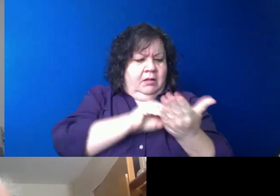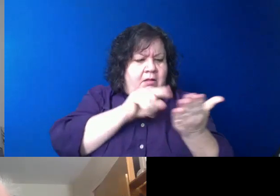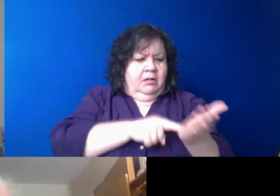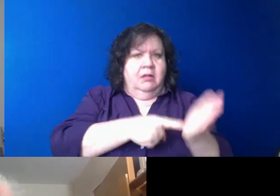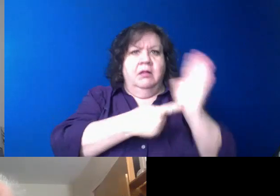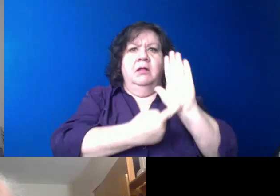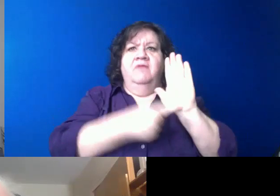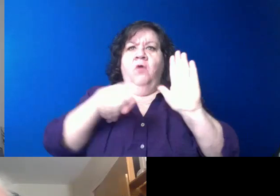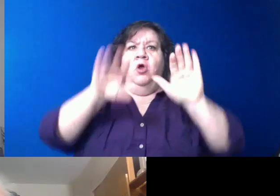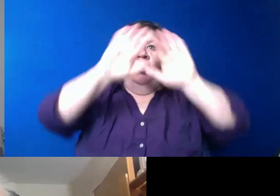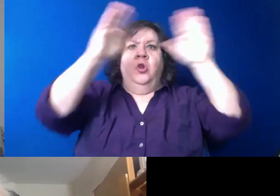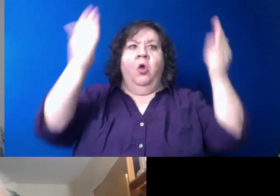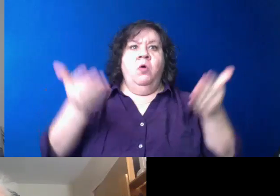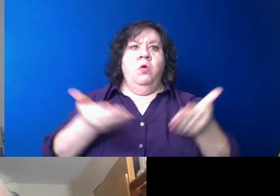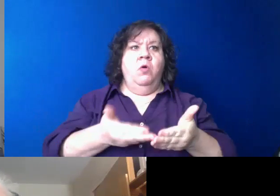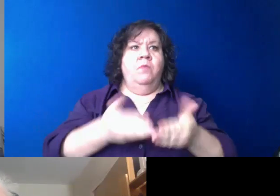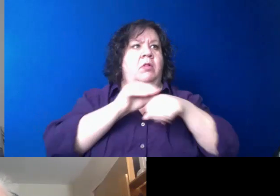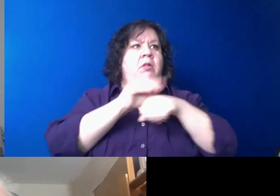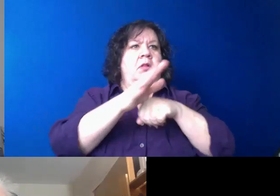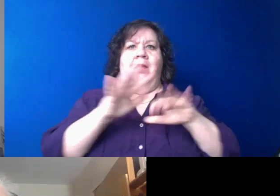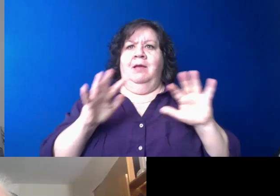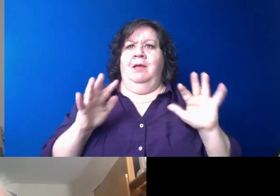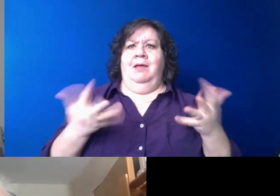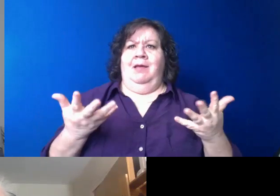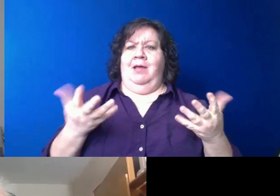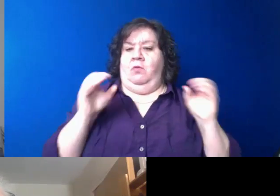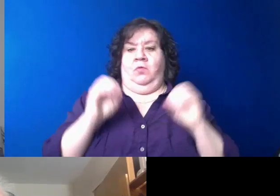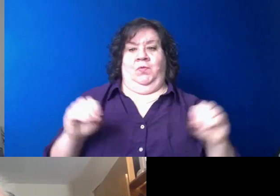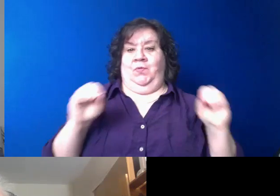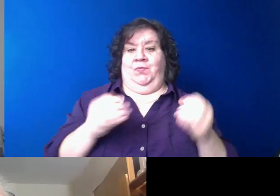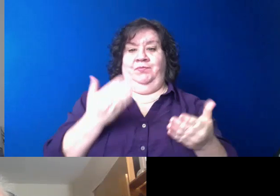in you've mentioned that the the climate processes one of the key things you know really needs to be